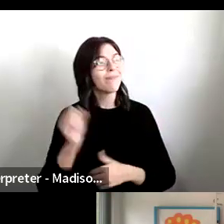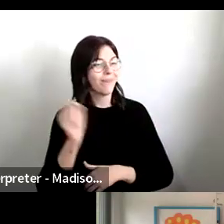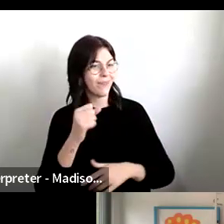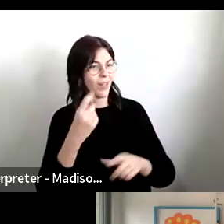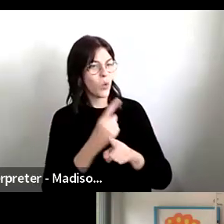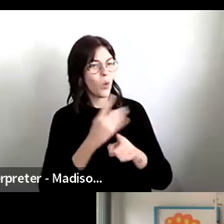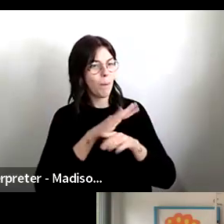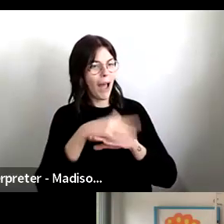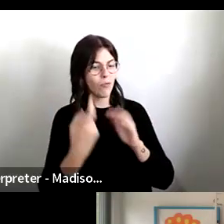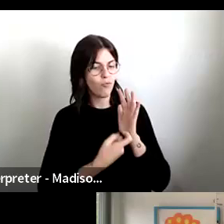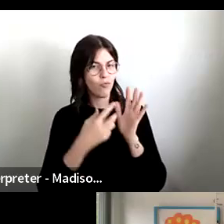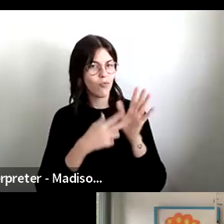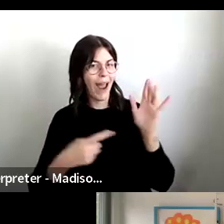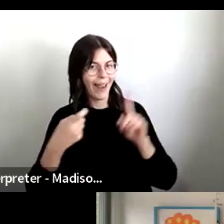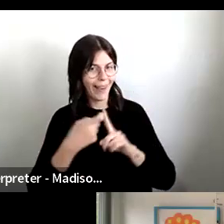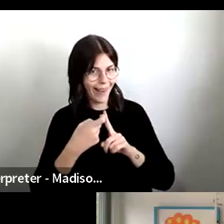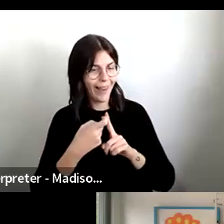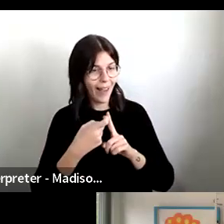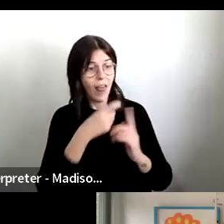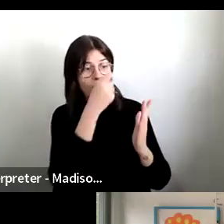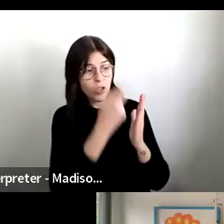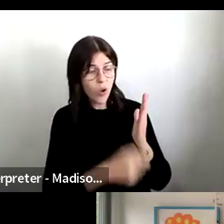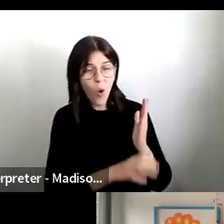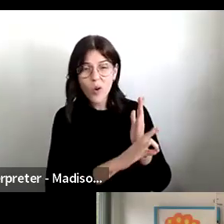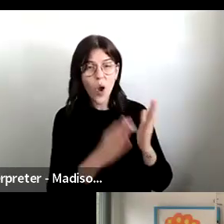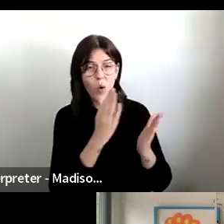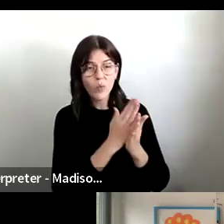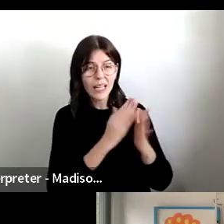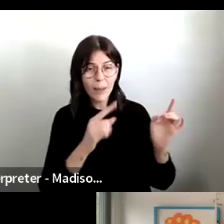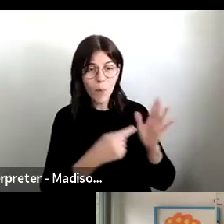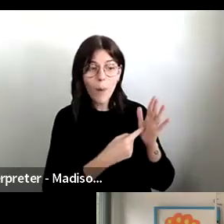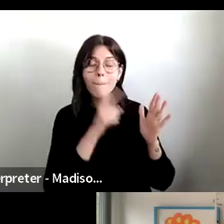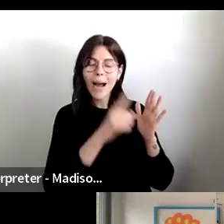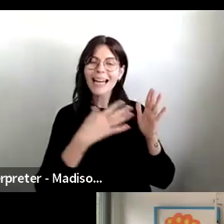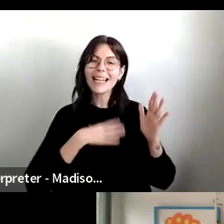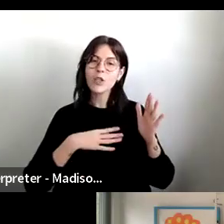the score. The score is less important than you are consistent with the way you ranking